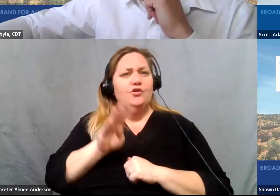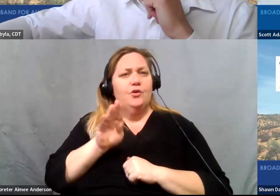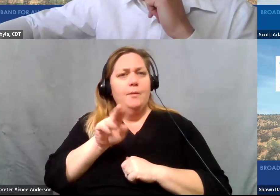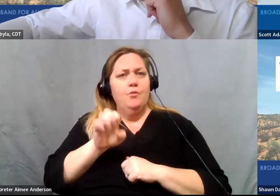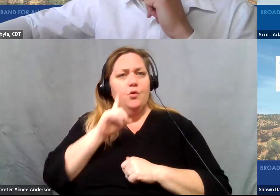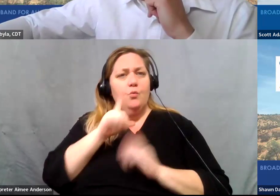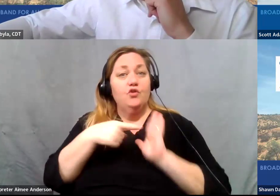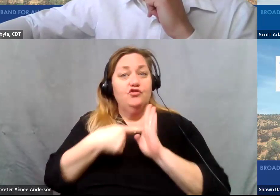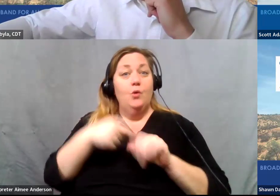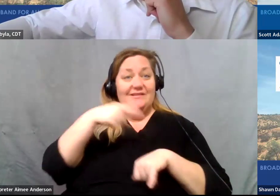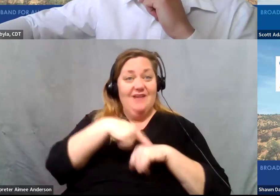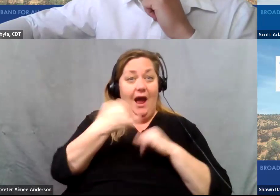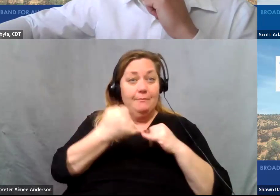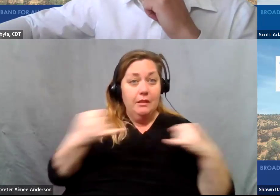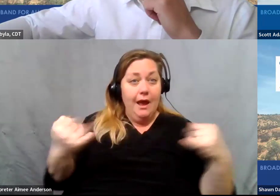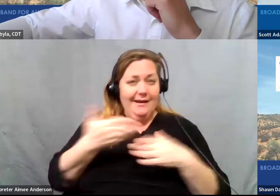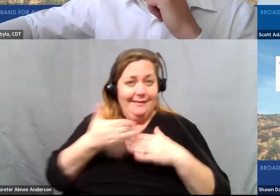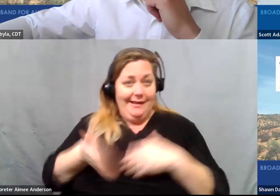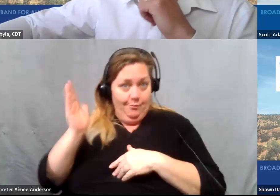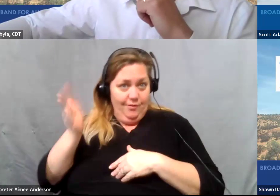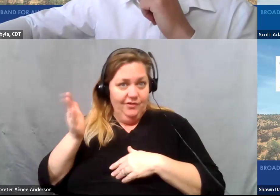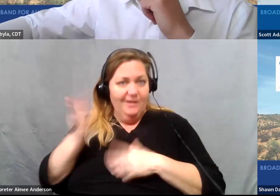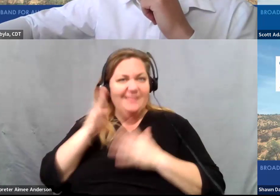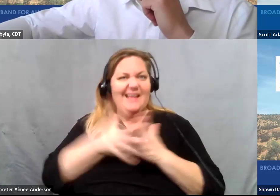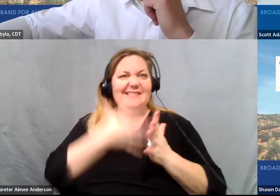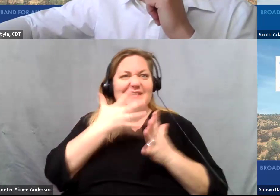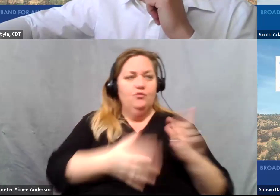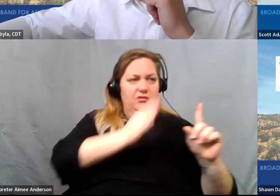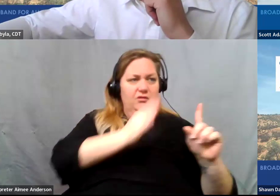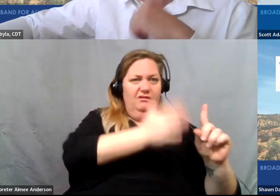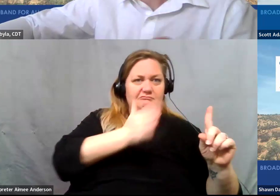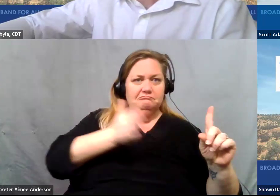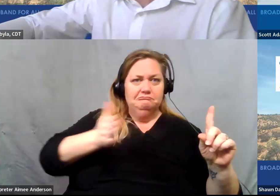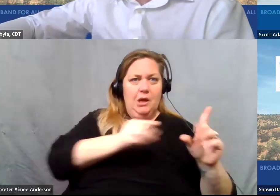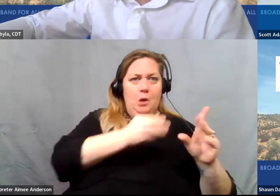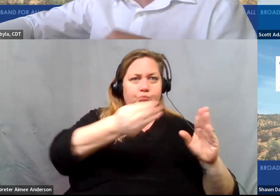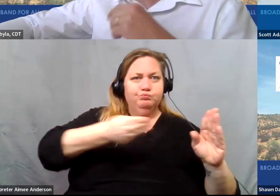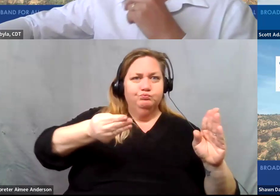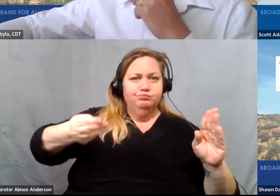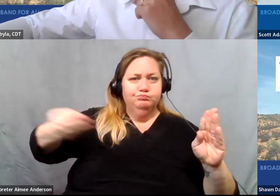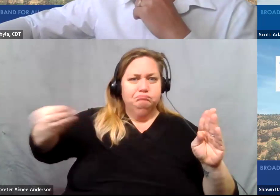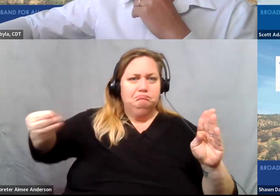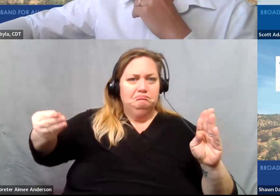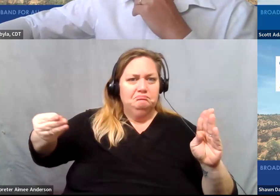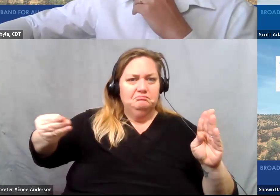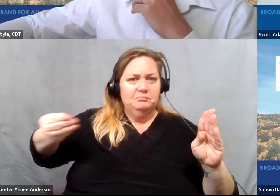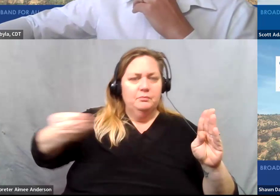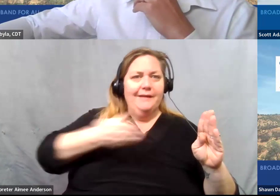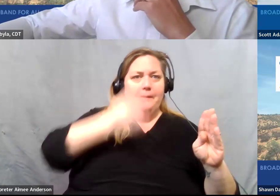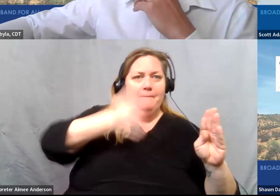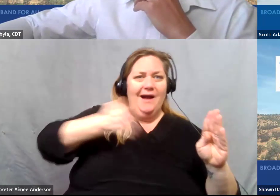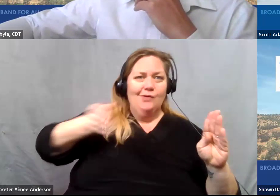at the end of the presentation that kind of sketches out the key milestones here. So,